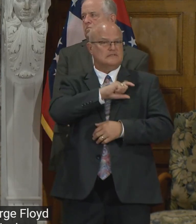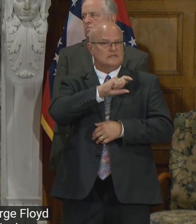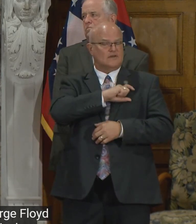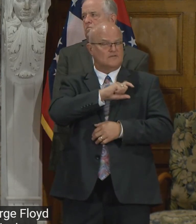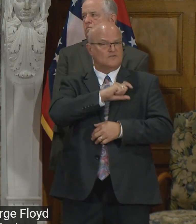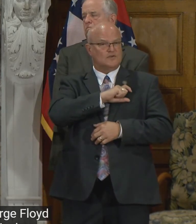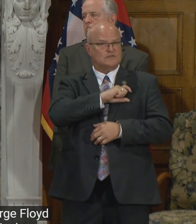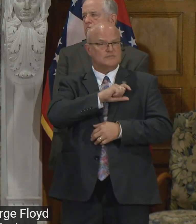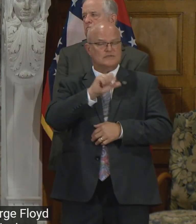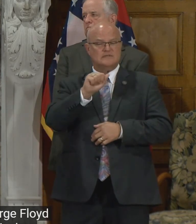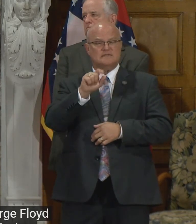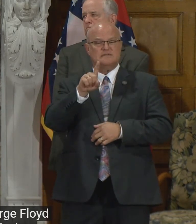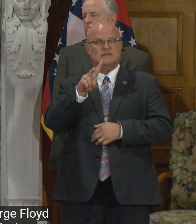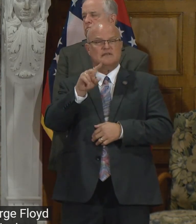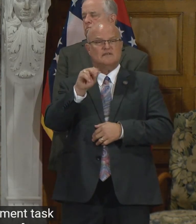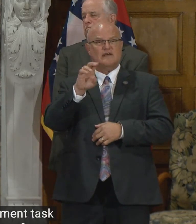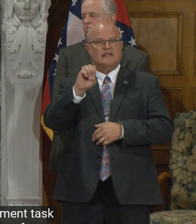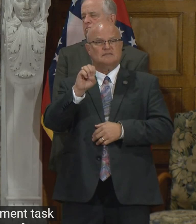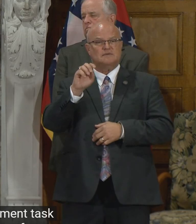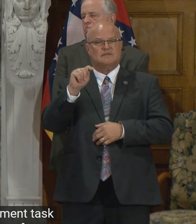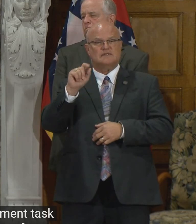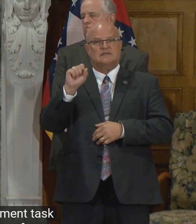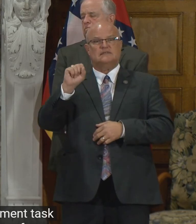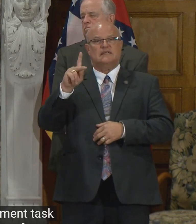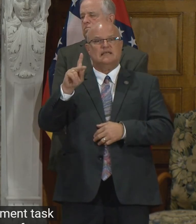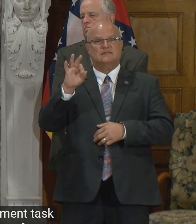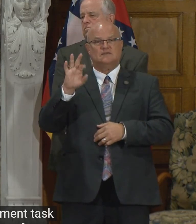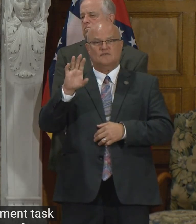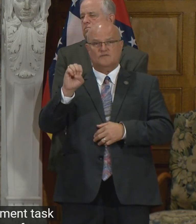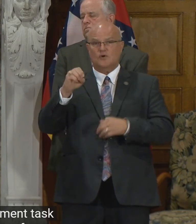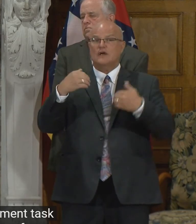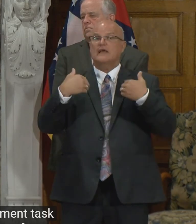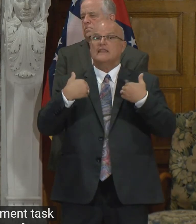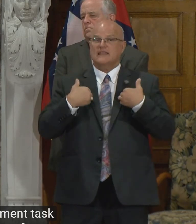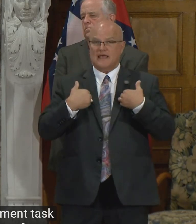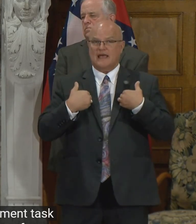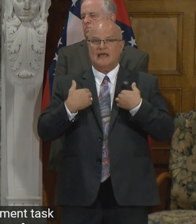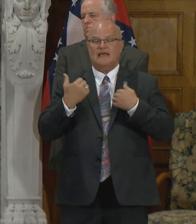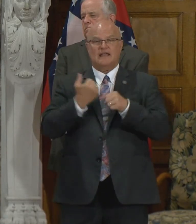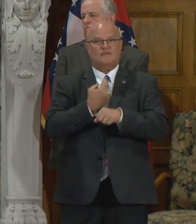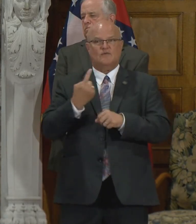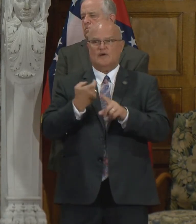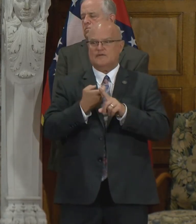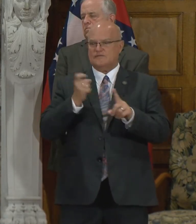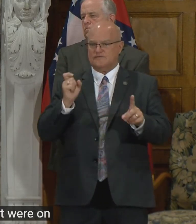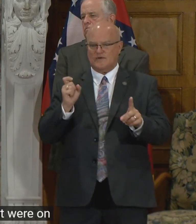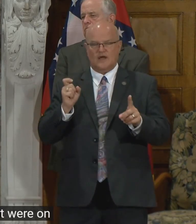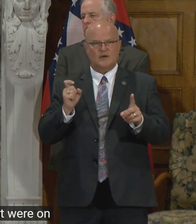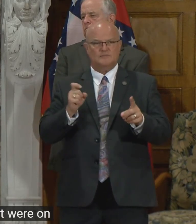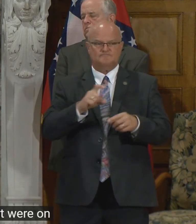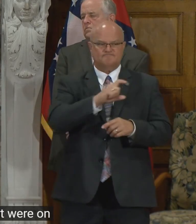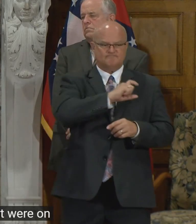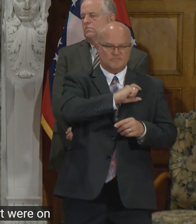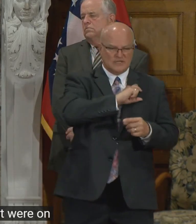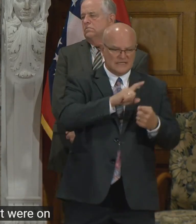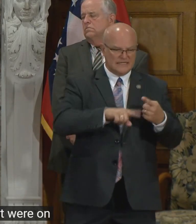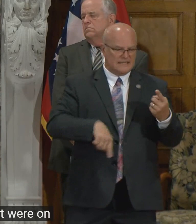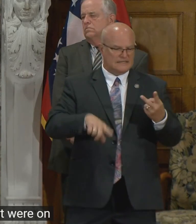Advancement Task Force that had everyone from police to activists